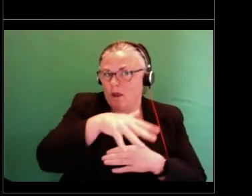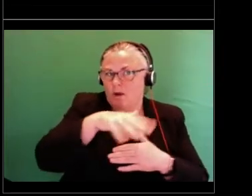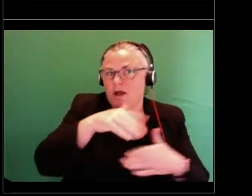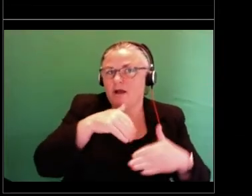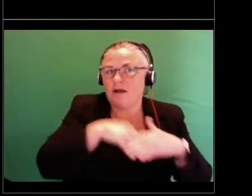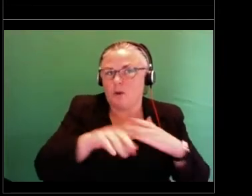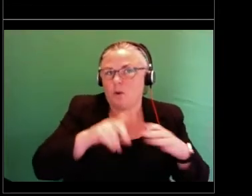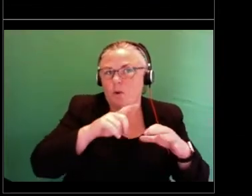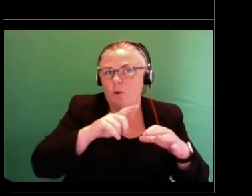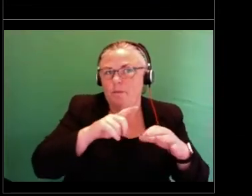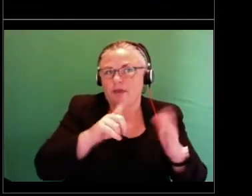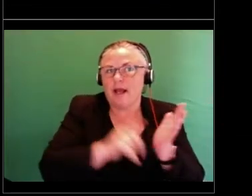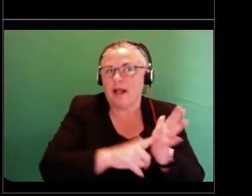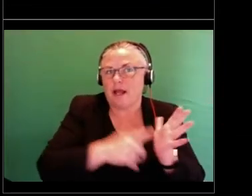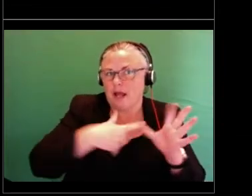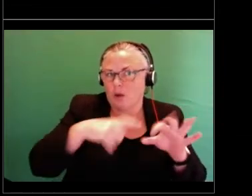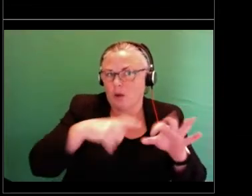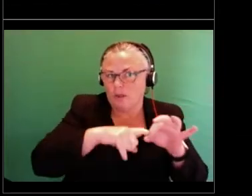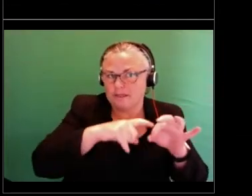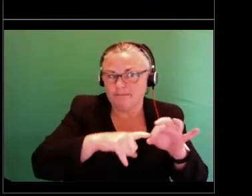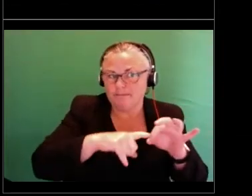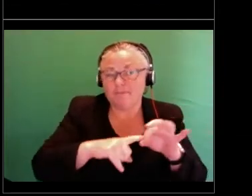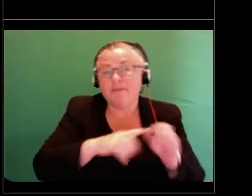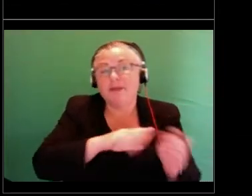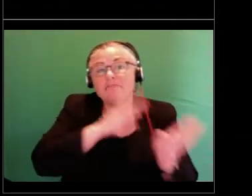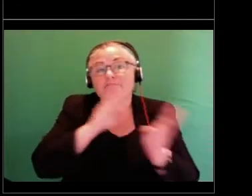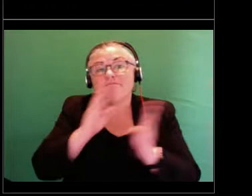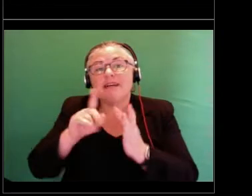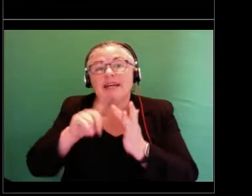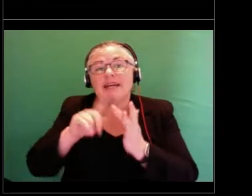Isabelle is a domestic violence prevention worker.